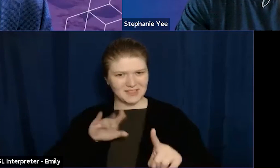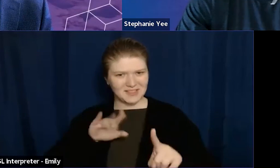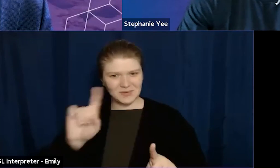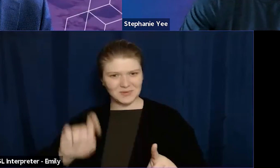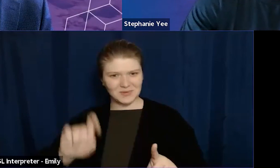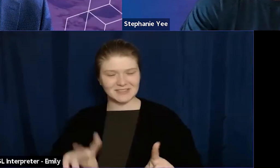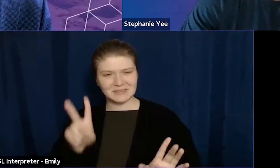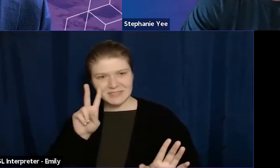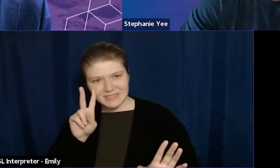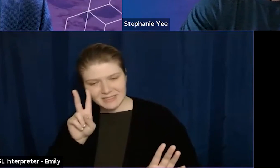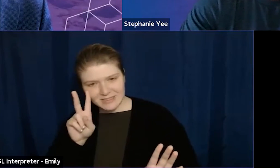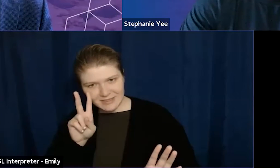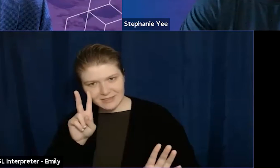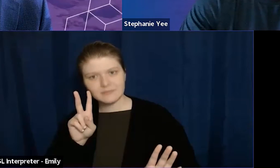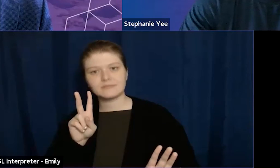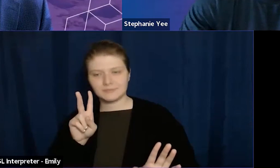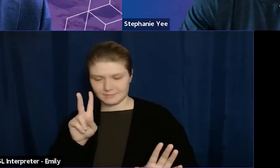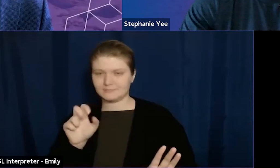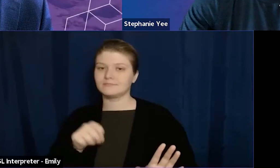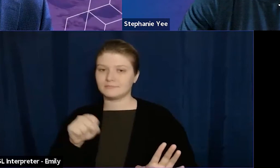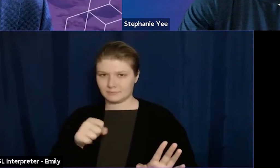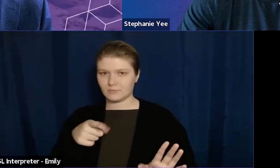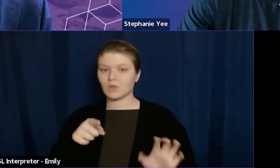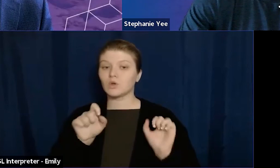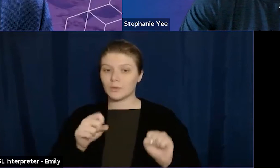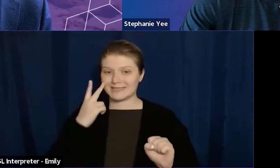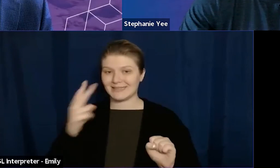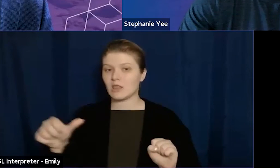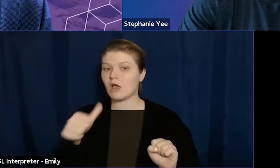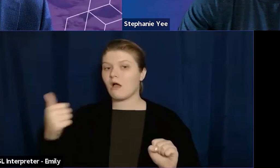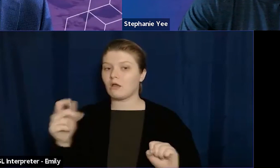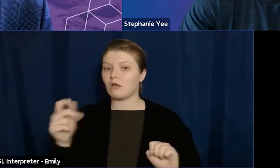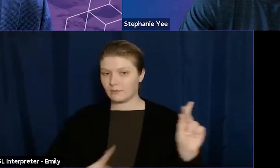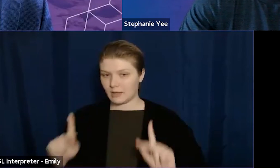Yes, in Print Entire, you can see the other people's proposal.